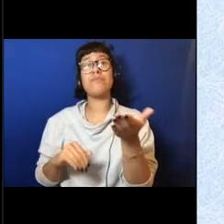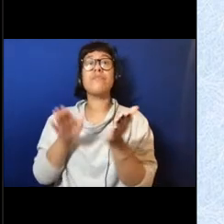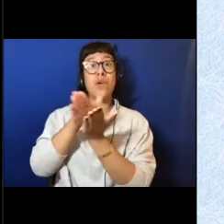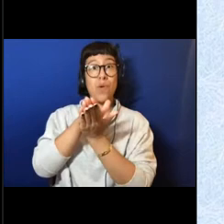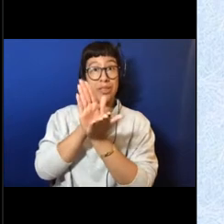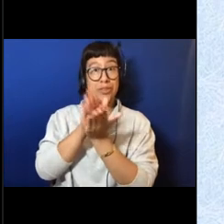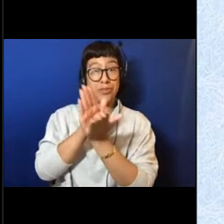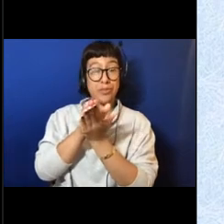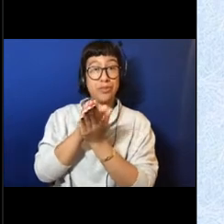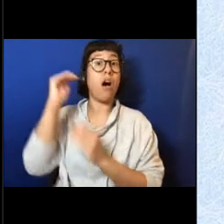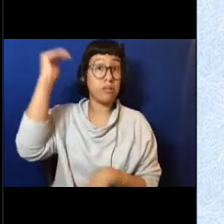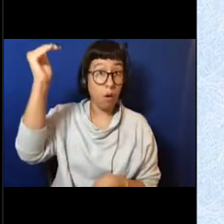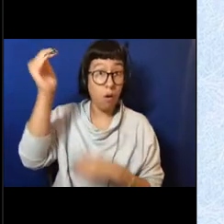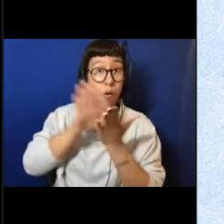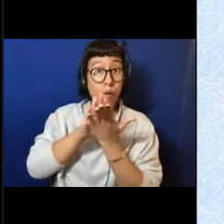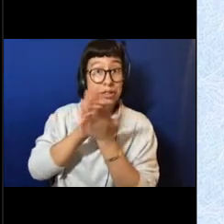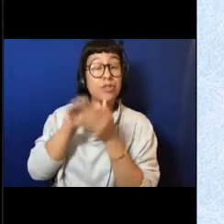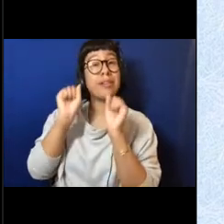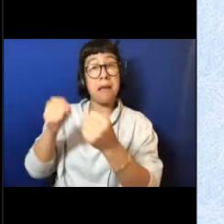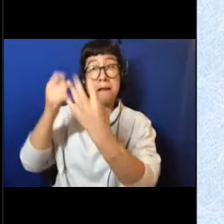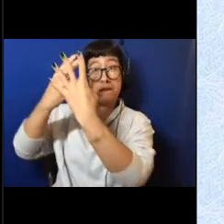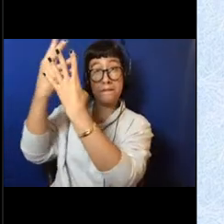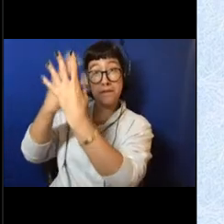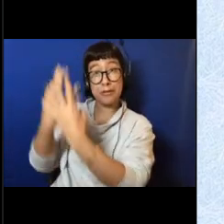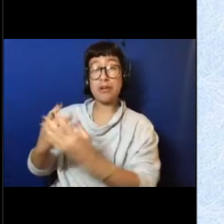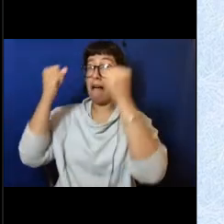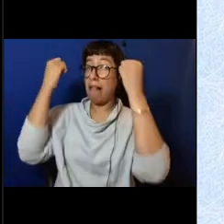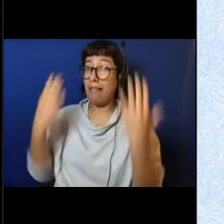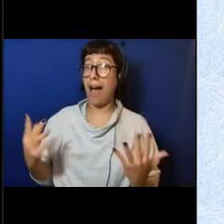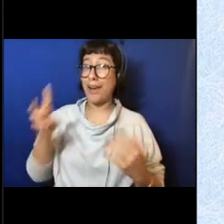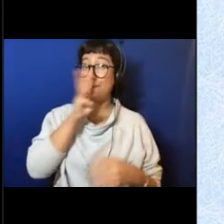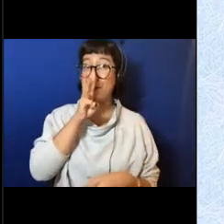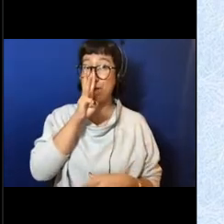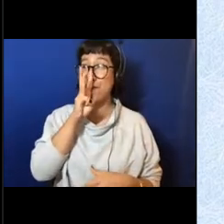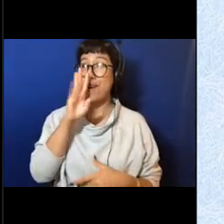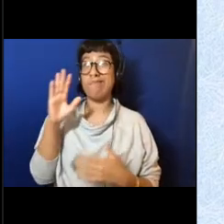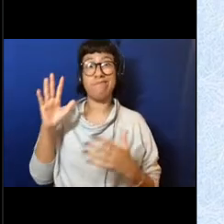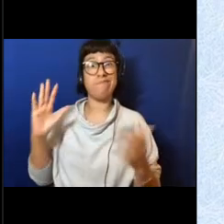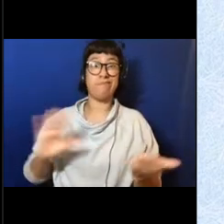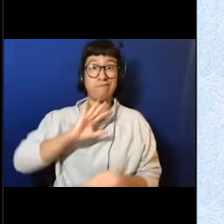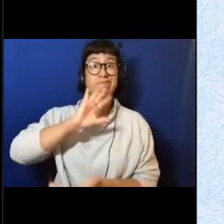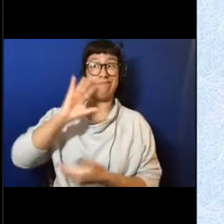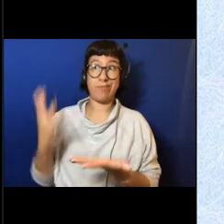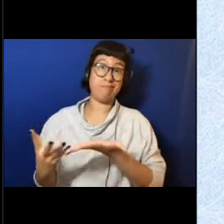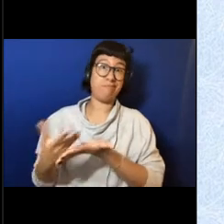an adult oyster can filter a huge amount of water. They can filter up to 50 gallons of water per day.